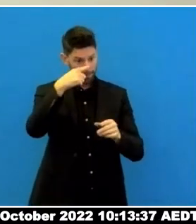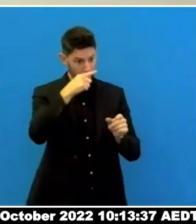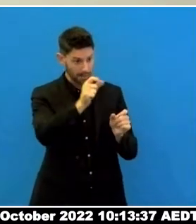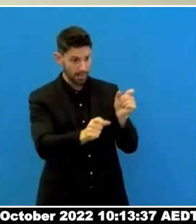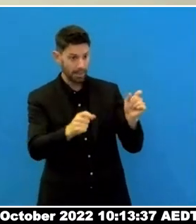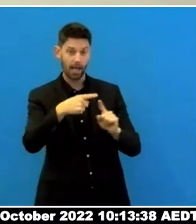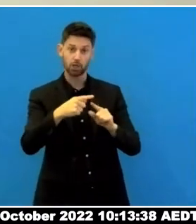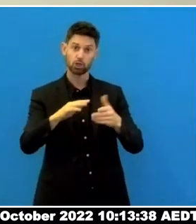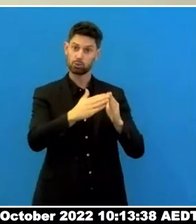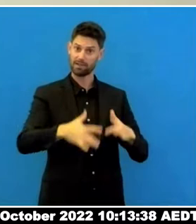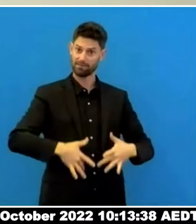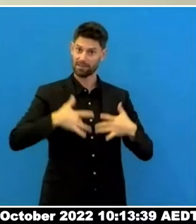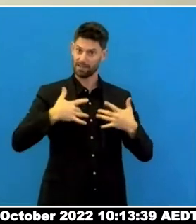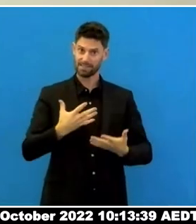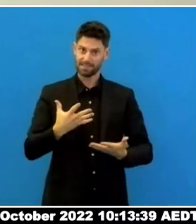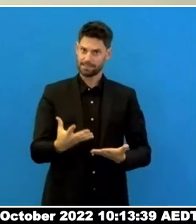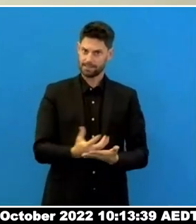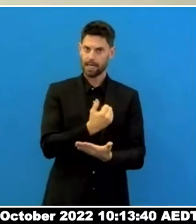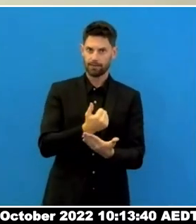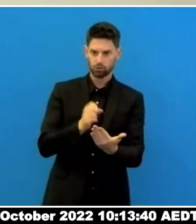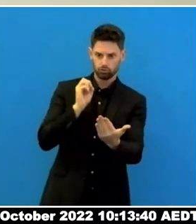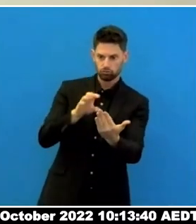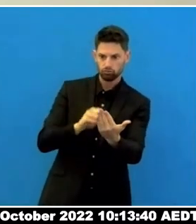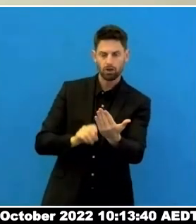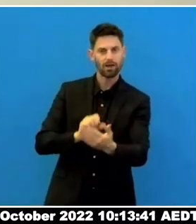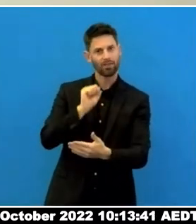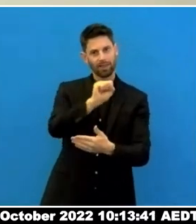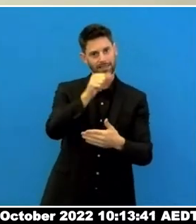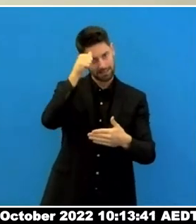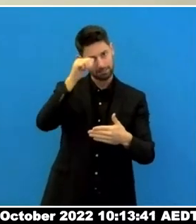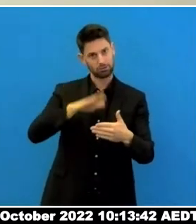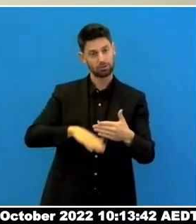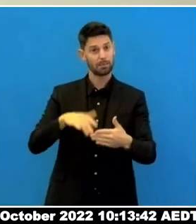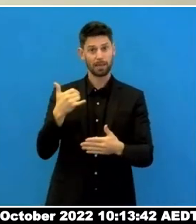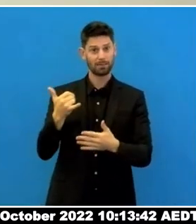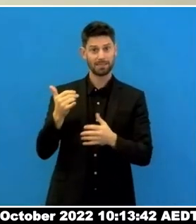and documenting experiences even where a resolution was not possible.